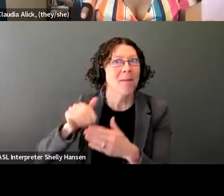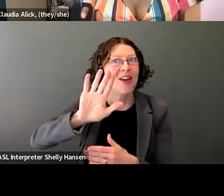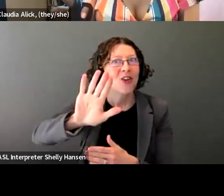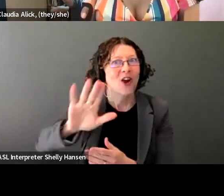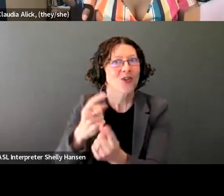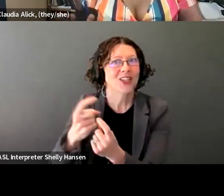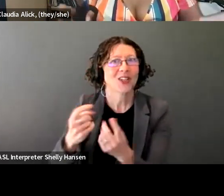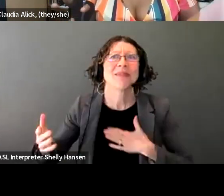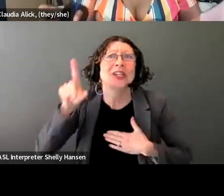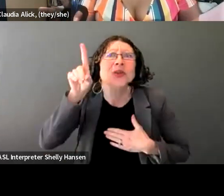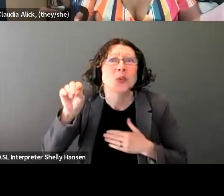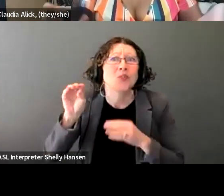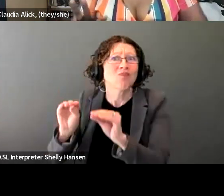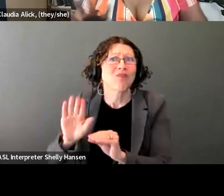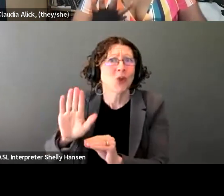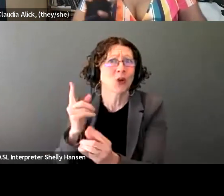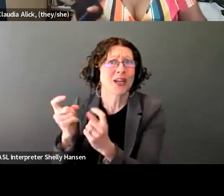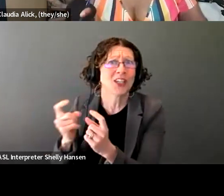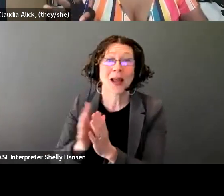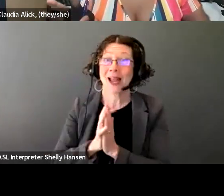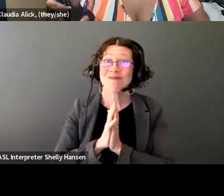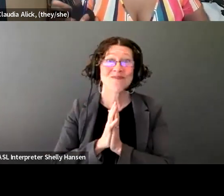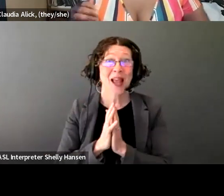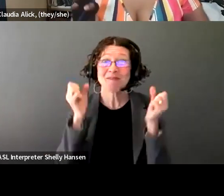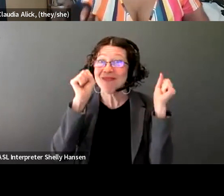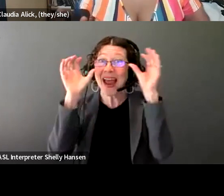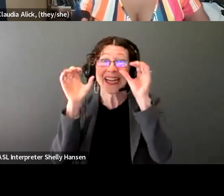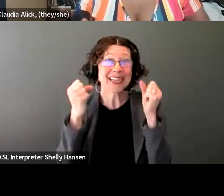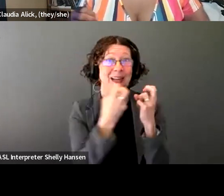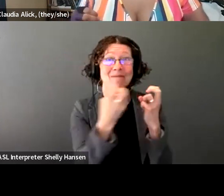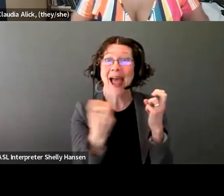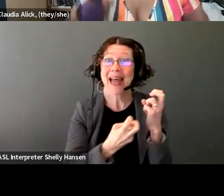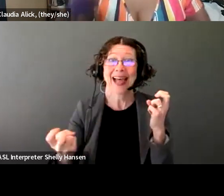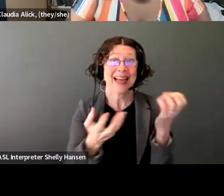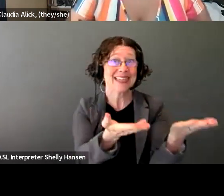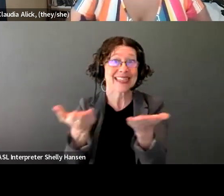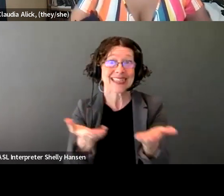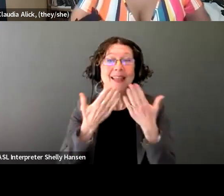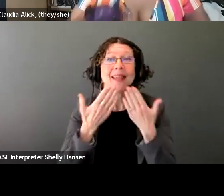Amazing panelists thank you for your diversity of experience and the depth of your experience.